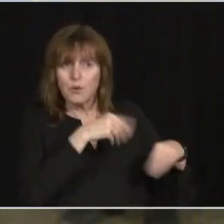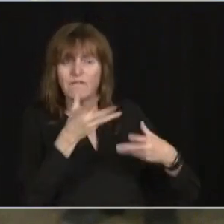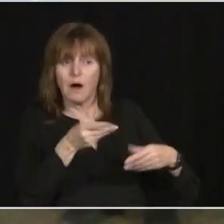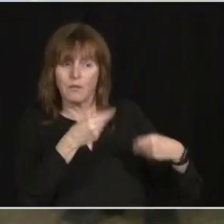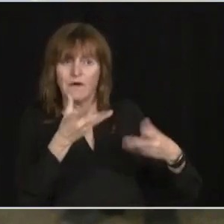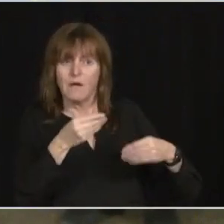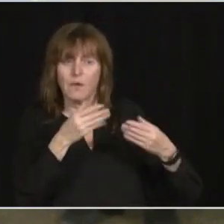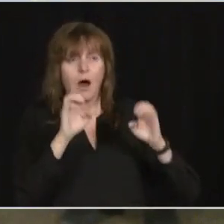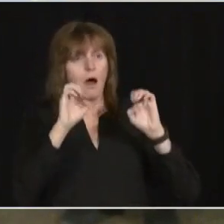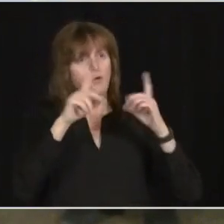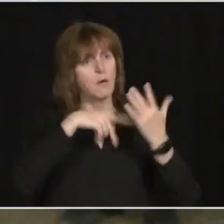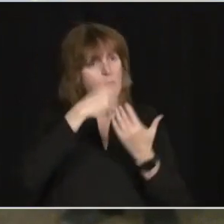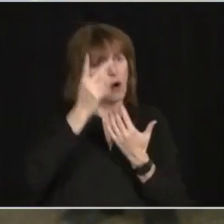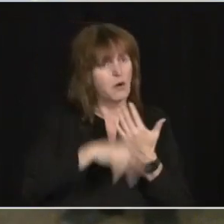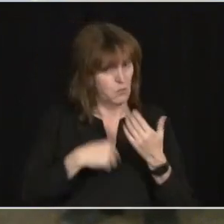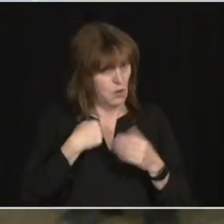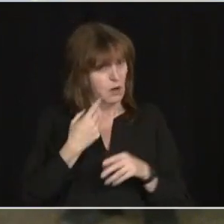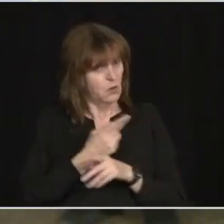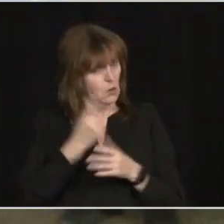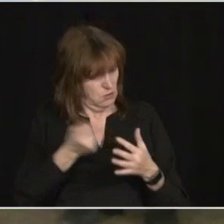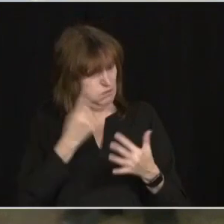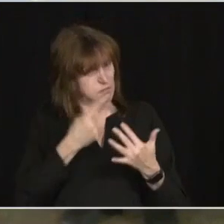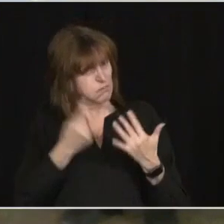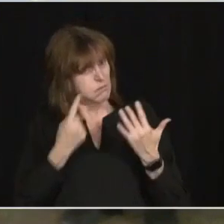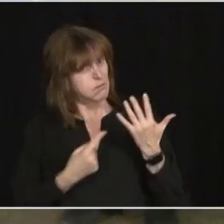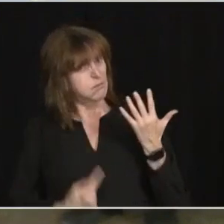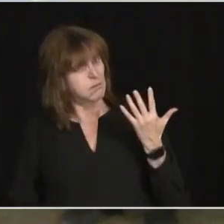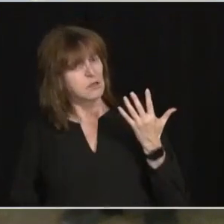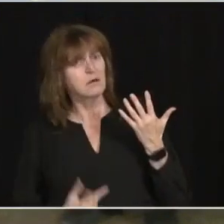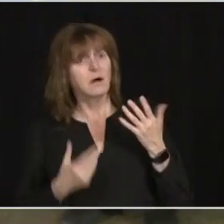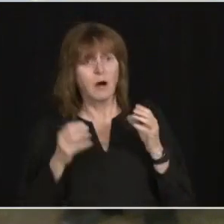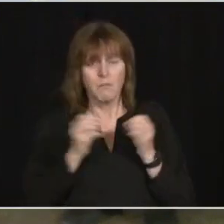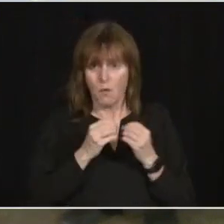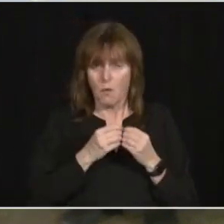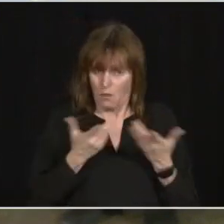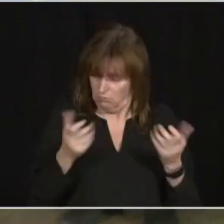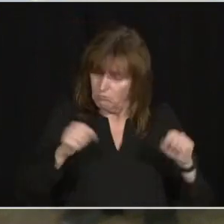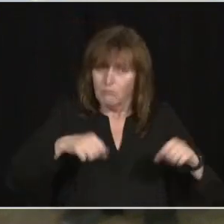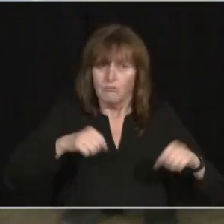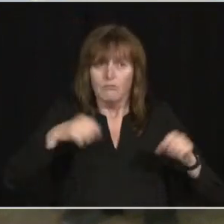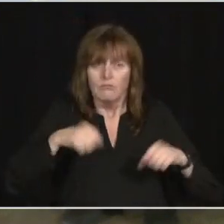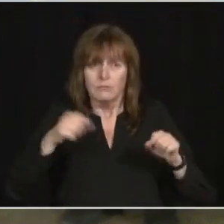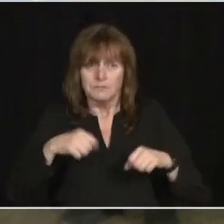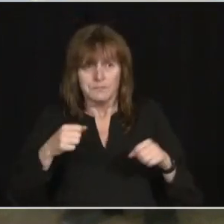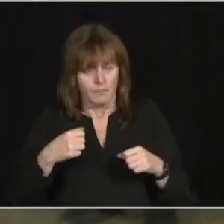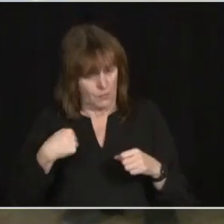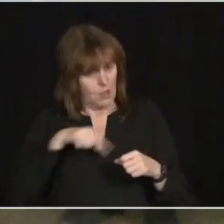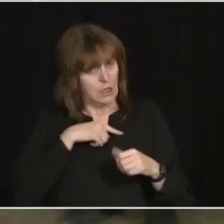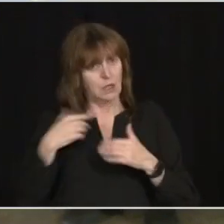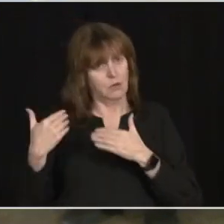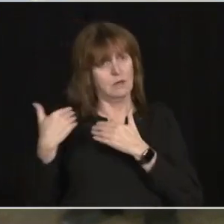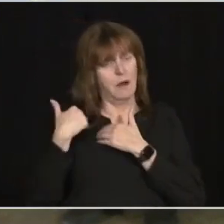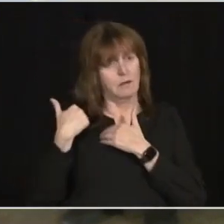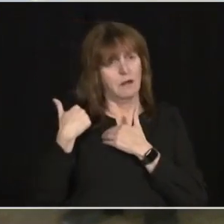there's more to do. I think part of our obligation as we look forward to a post-COVID